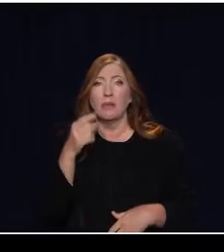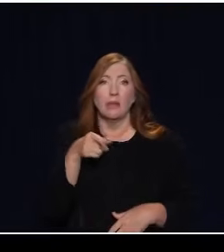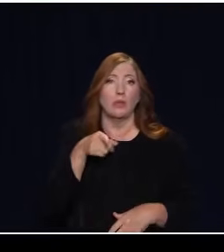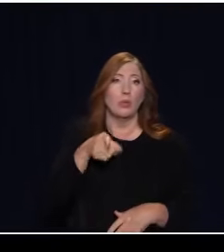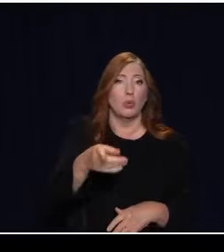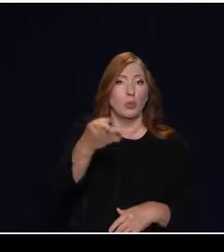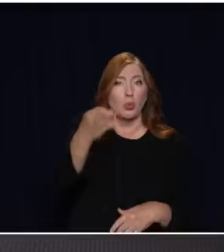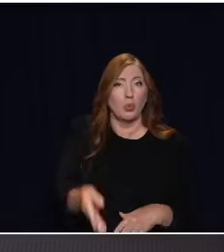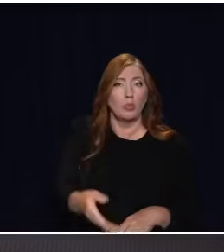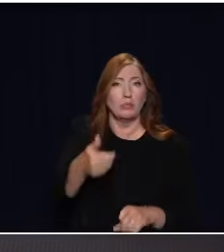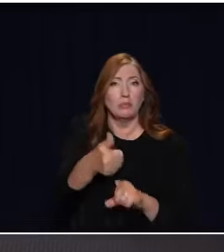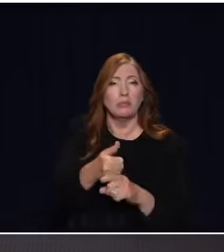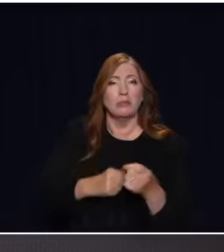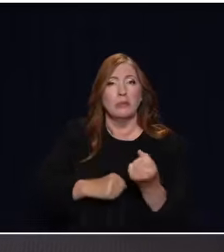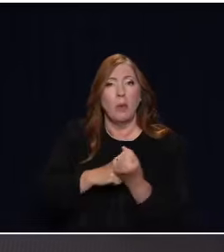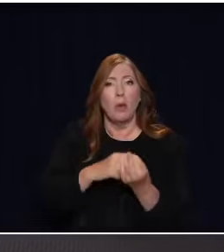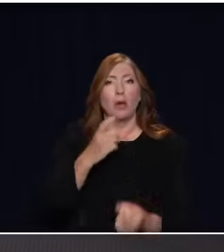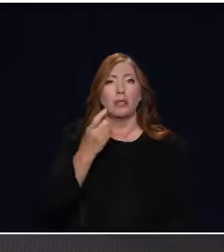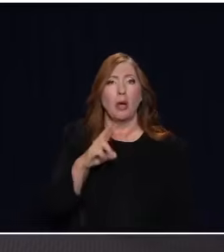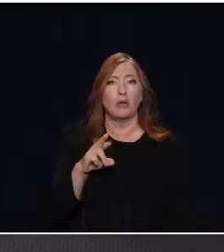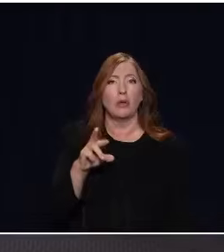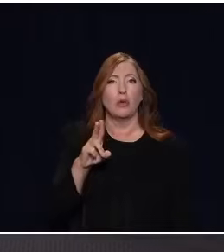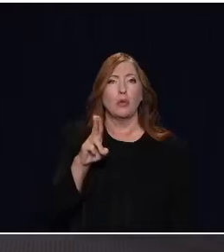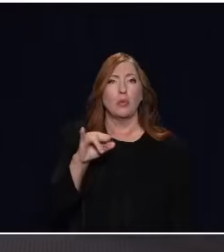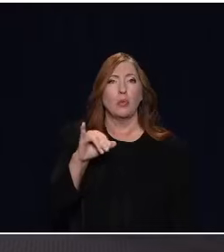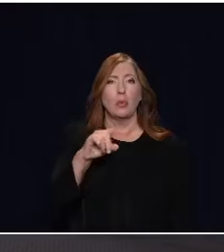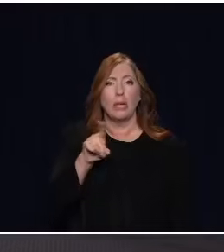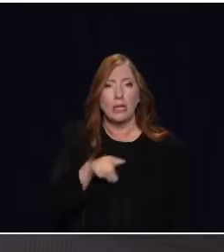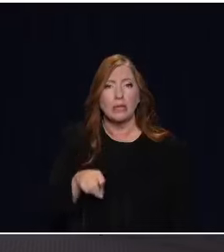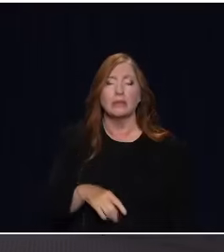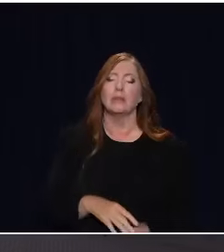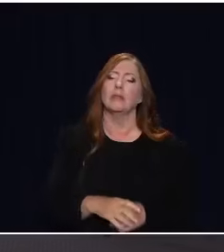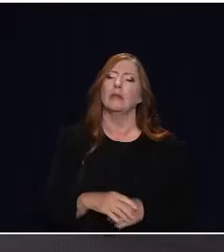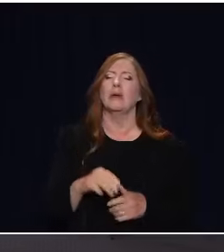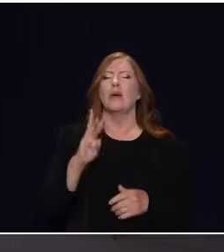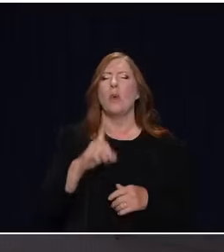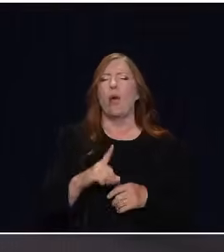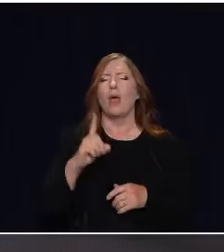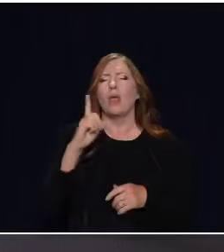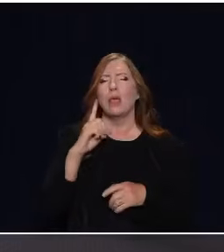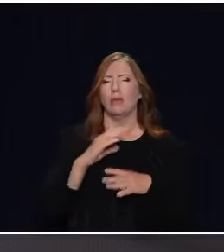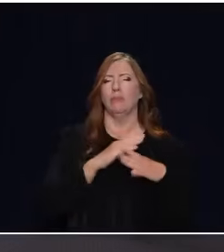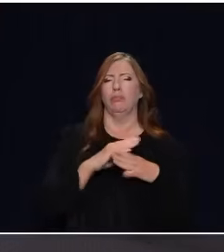GUARDRAILS THAT COULD POTENTIALLY BE PUT IN PLACE. IS THAT SOMETHING THAT YOU WOULD